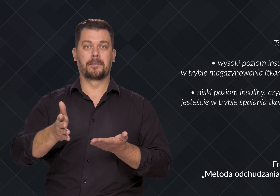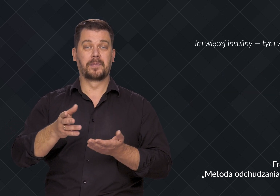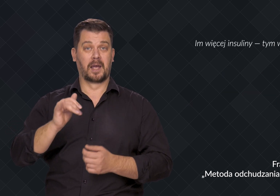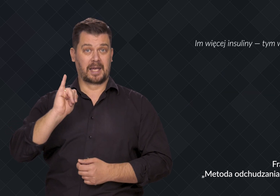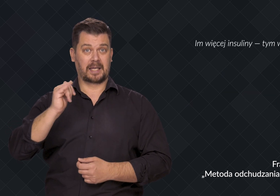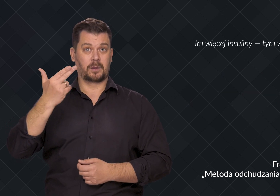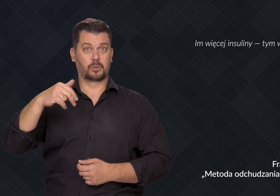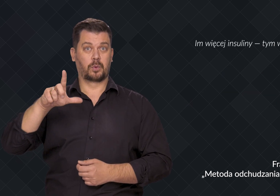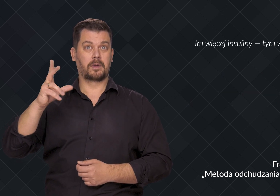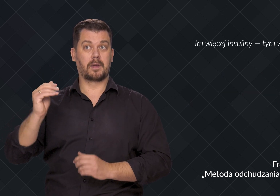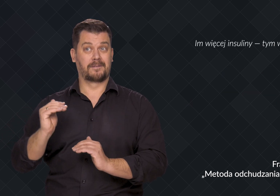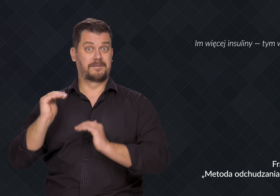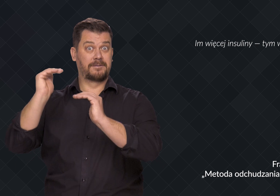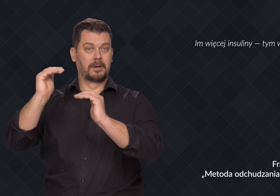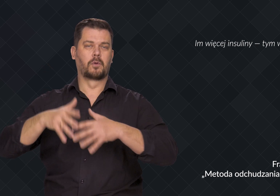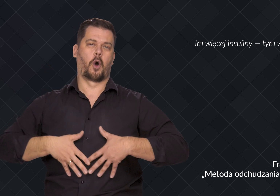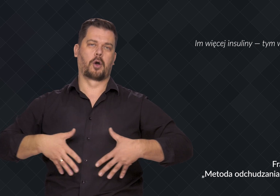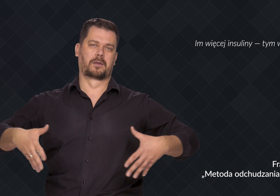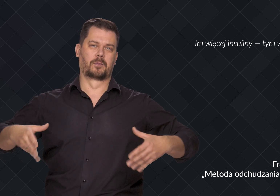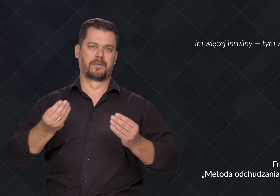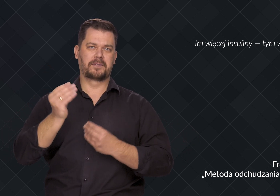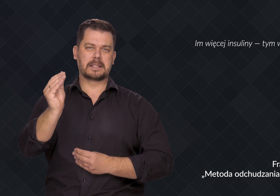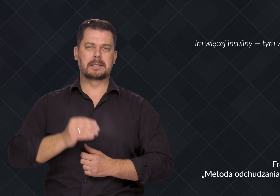The more insulin, the more obesity.